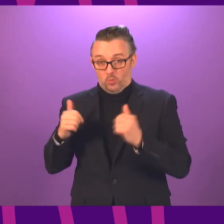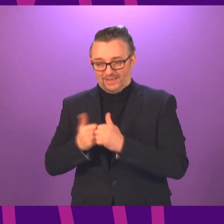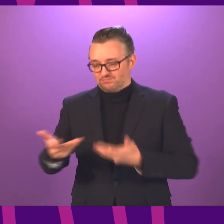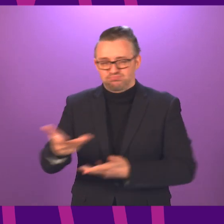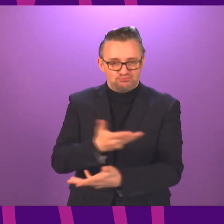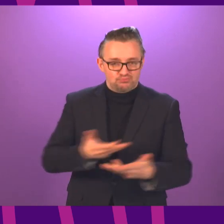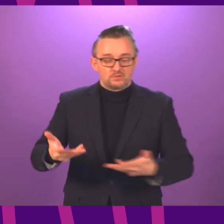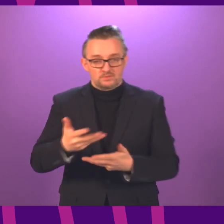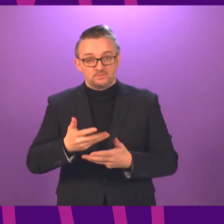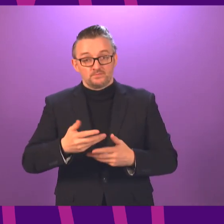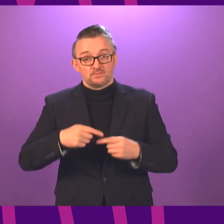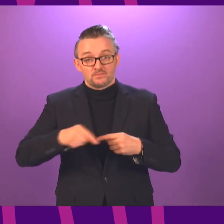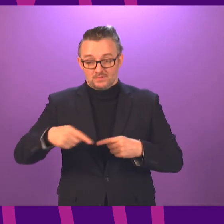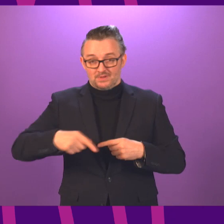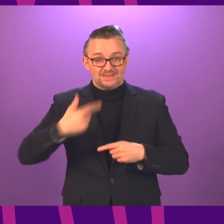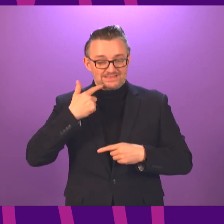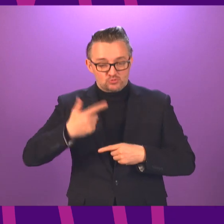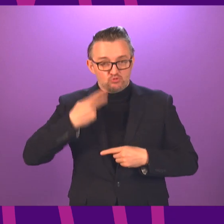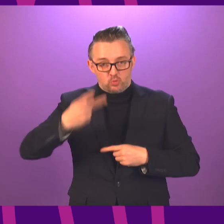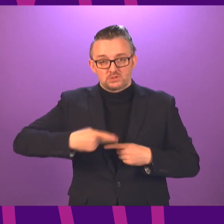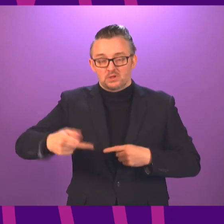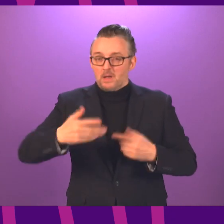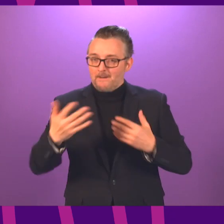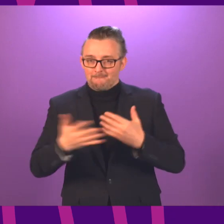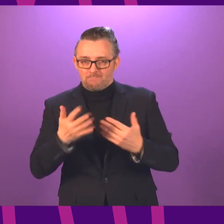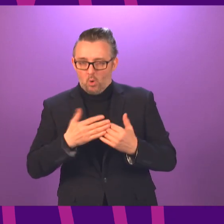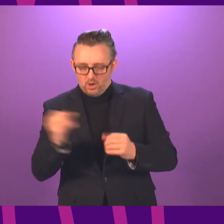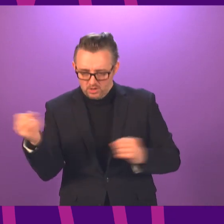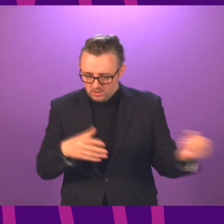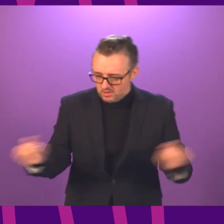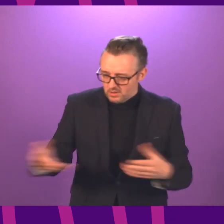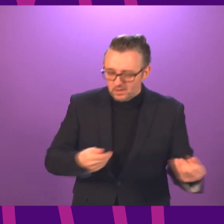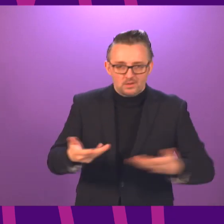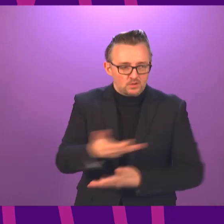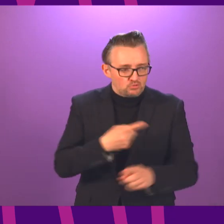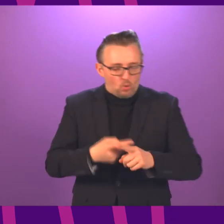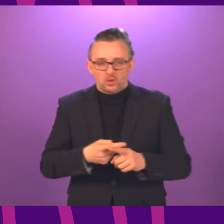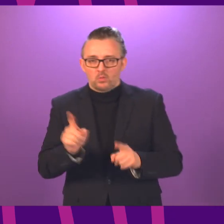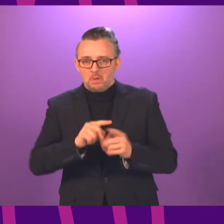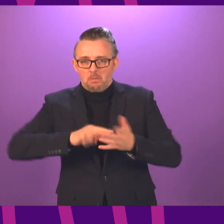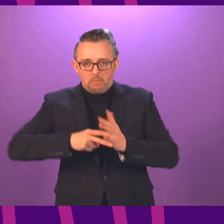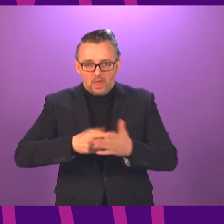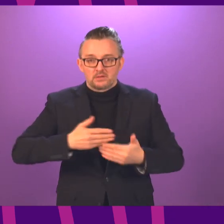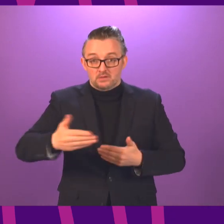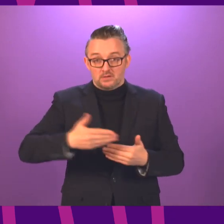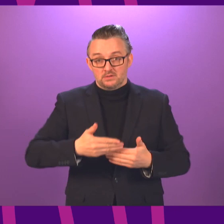There will be further discussions over the next couple of weeks as we put further flesh on the plans that we are setting out today.